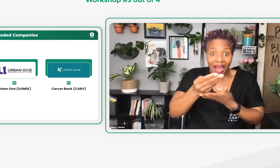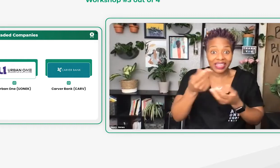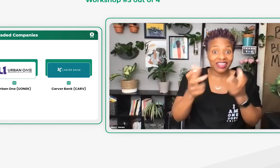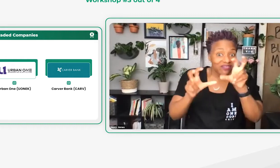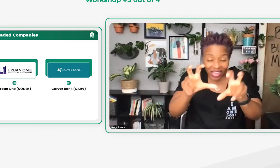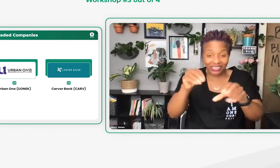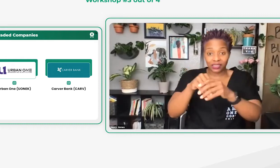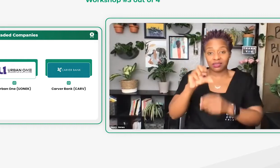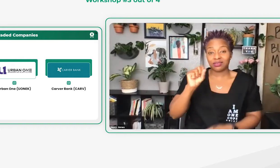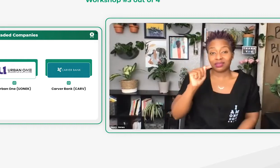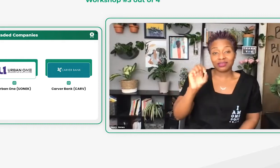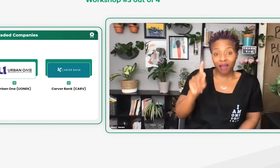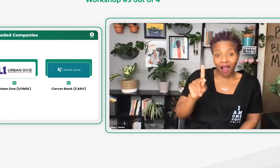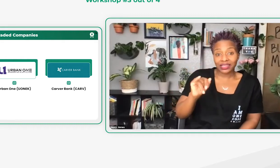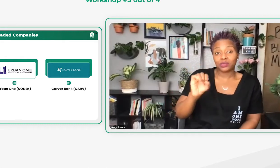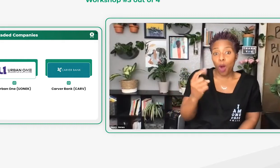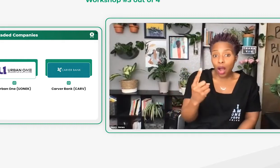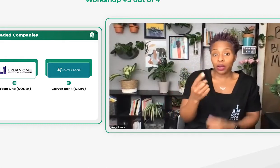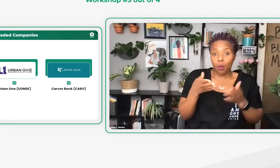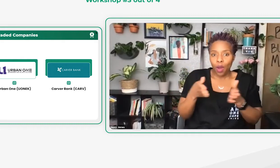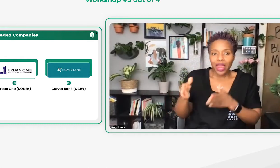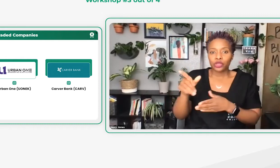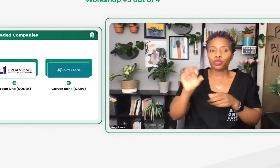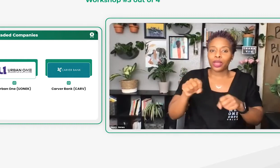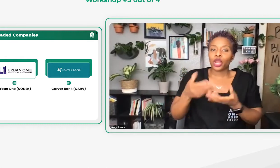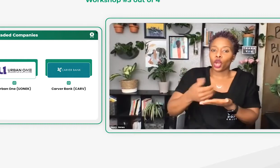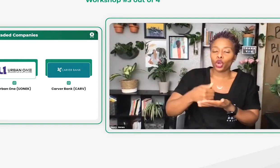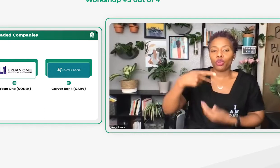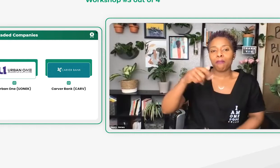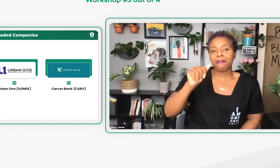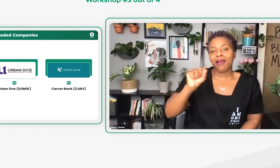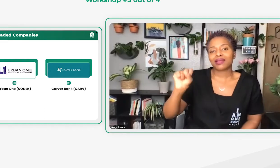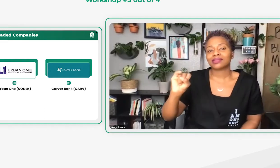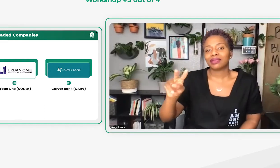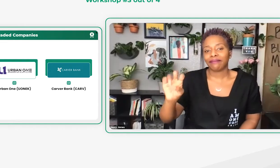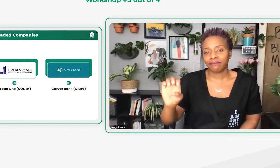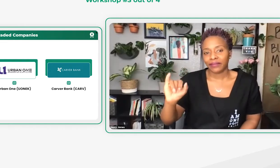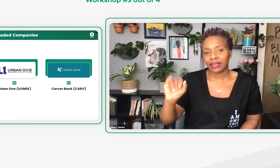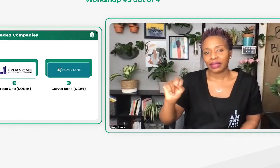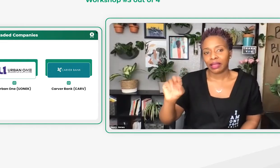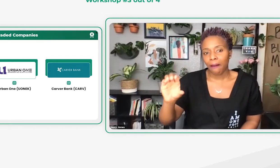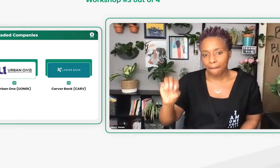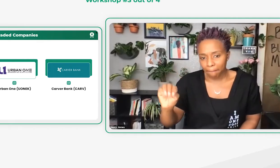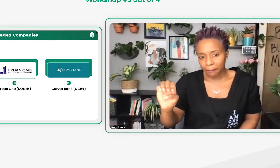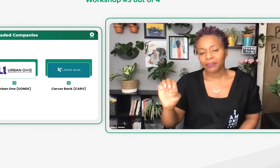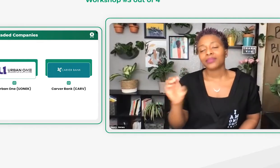about stock exchange, investments. This is one way you can earn passive income.